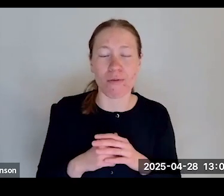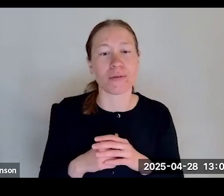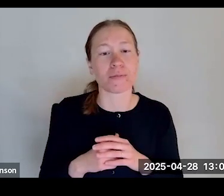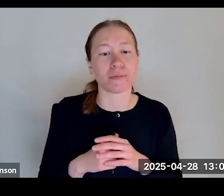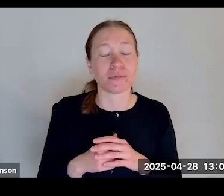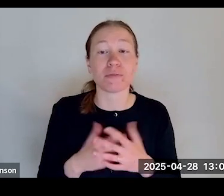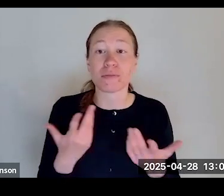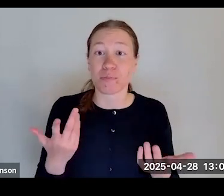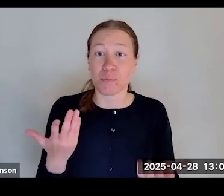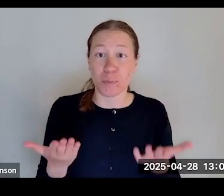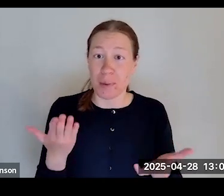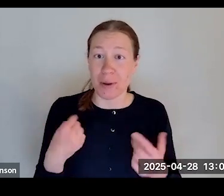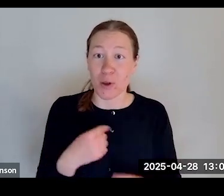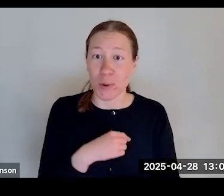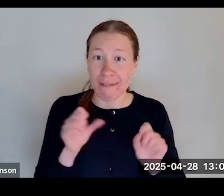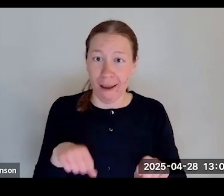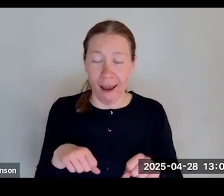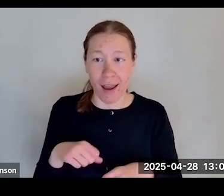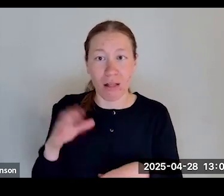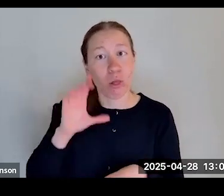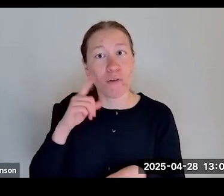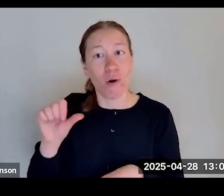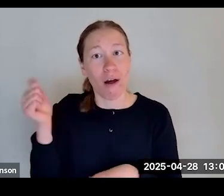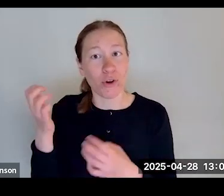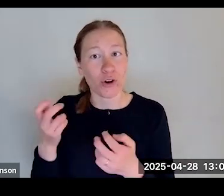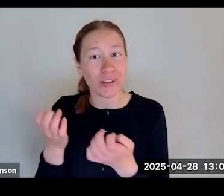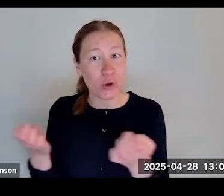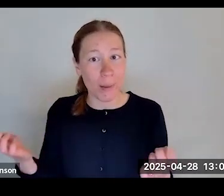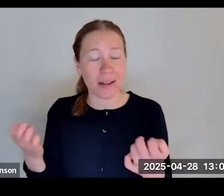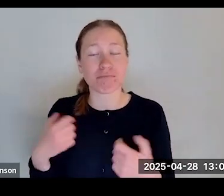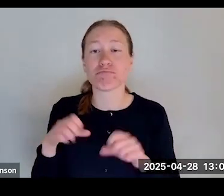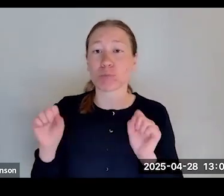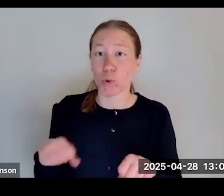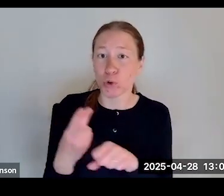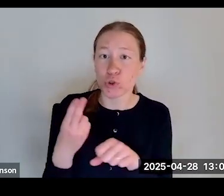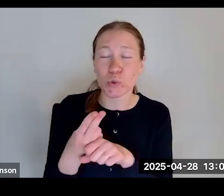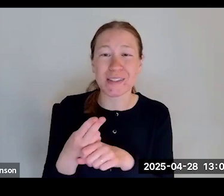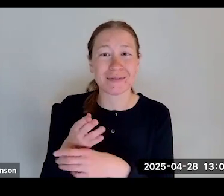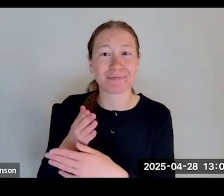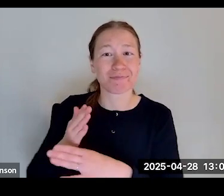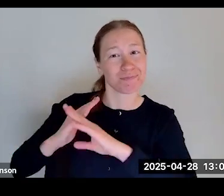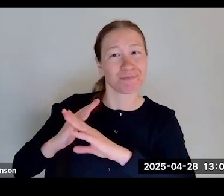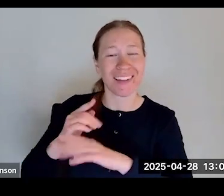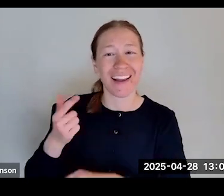When we're looking at different equipment that we could order or apply, we could also explore anti-glare screen filters that could be put on the computer.